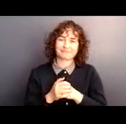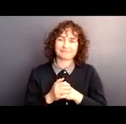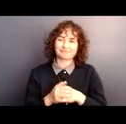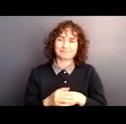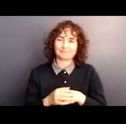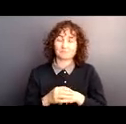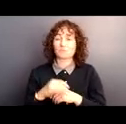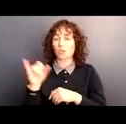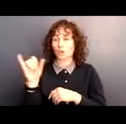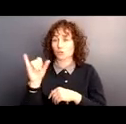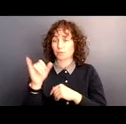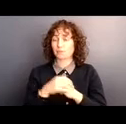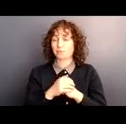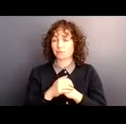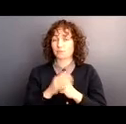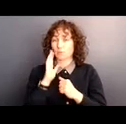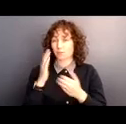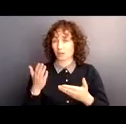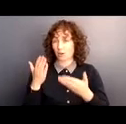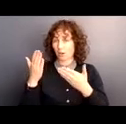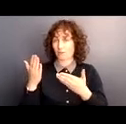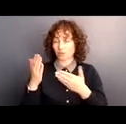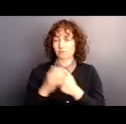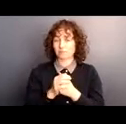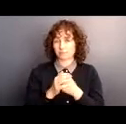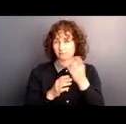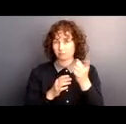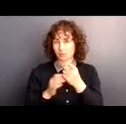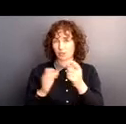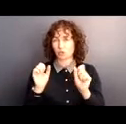We'll also be offering these selections so that you can listen to them later.